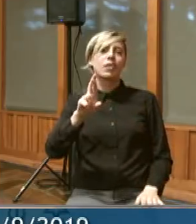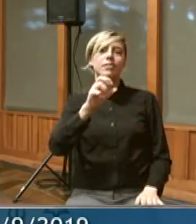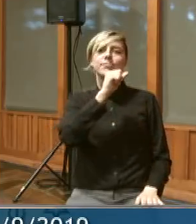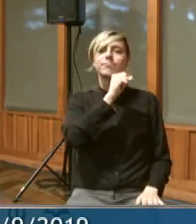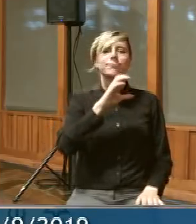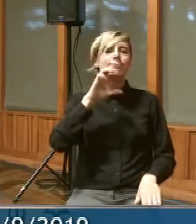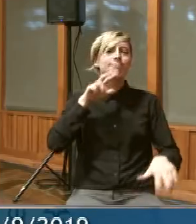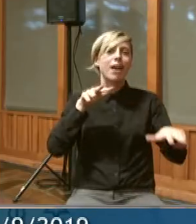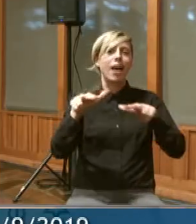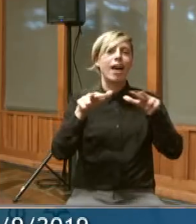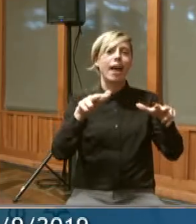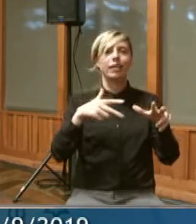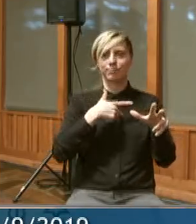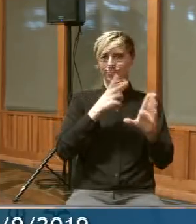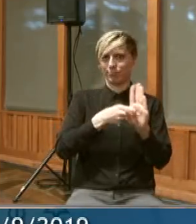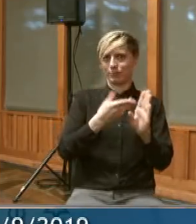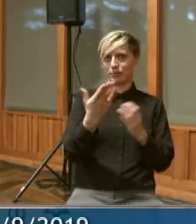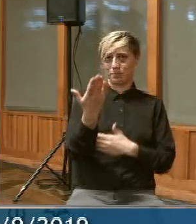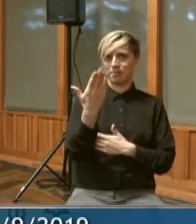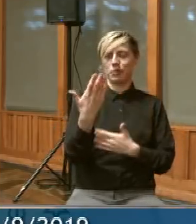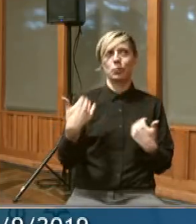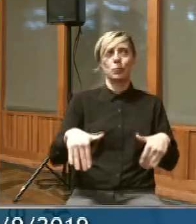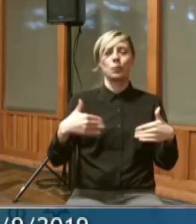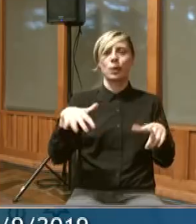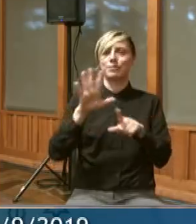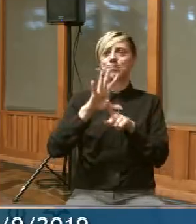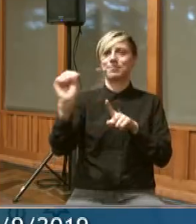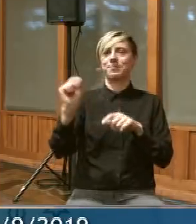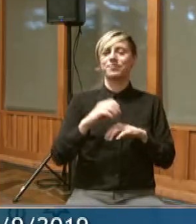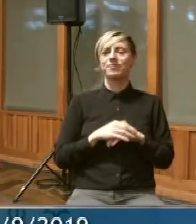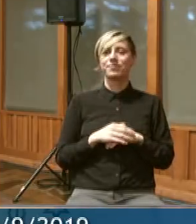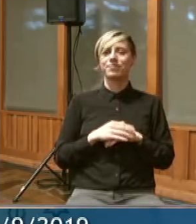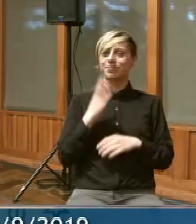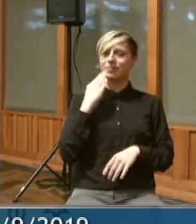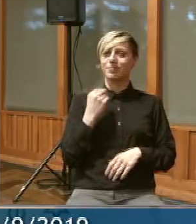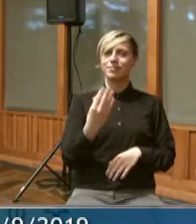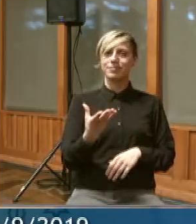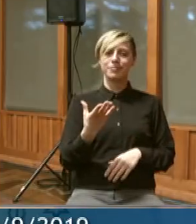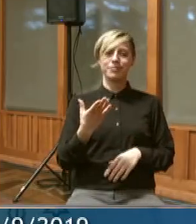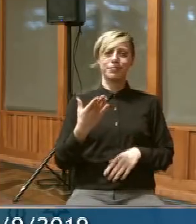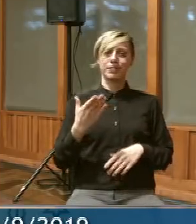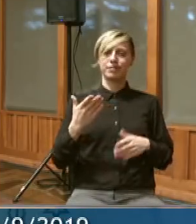TONIGHT. ALSO PARTICIPATE IN THE PARKS AND RECREATION SENIOR HIKING GROUP.